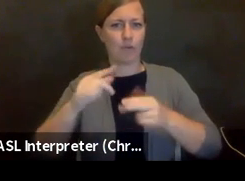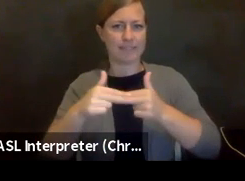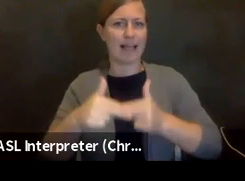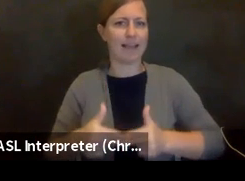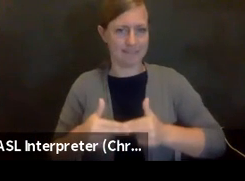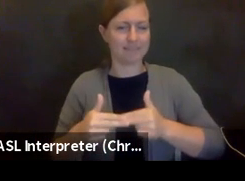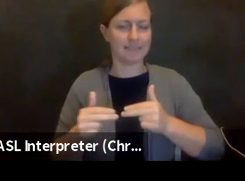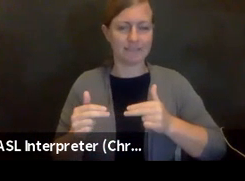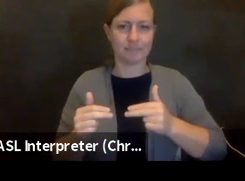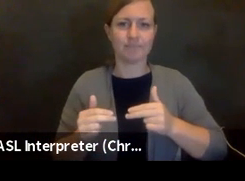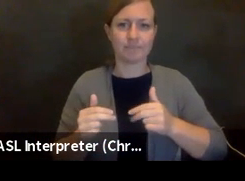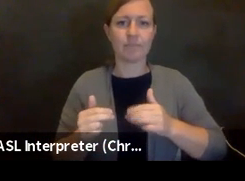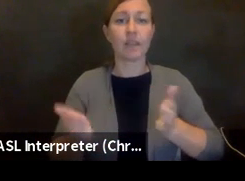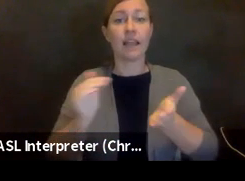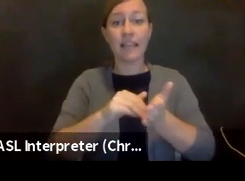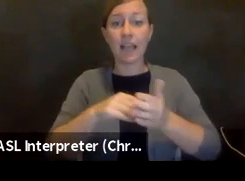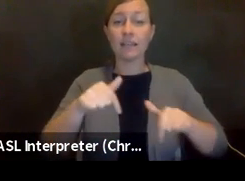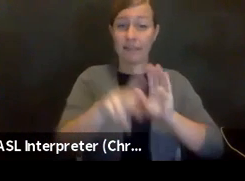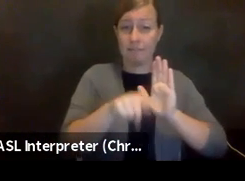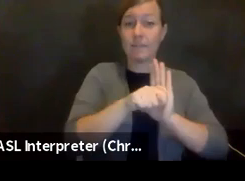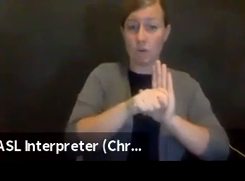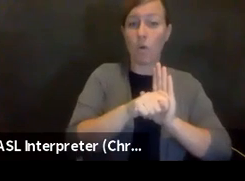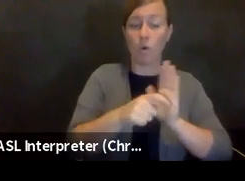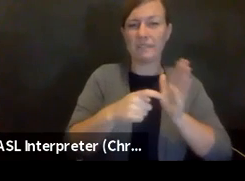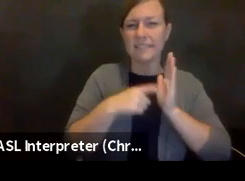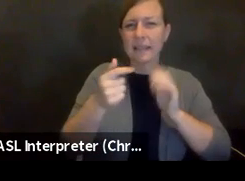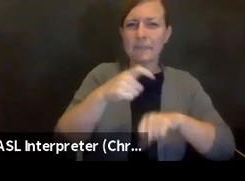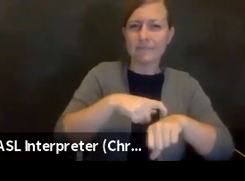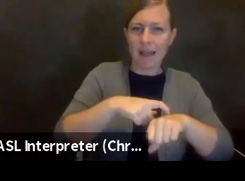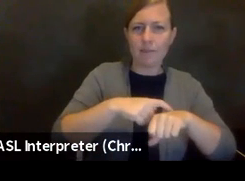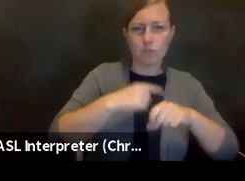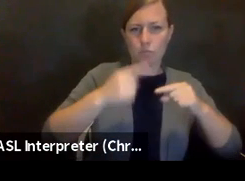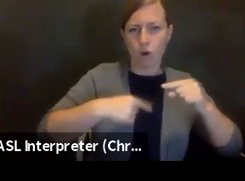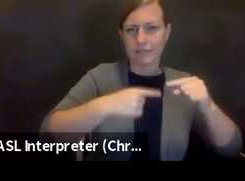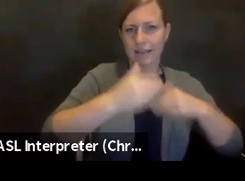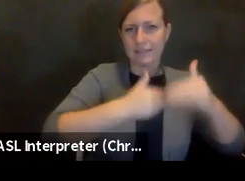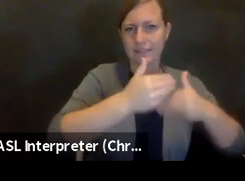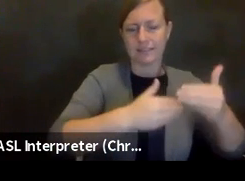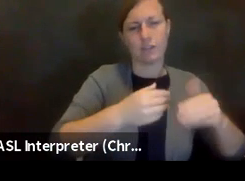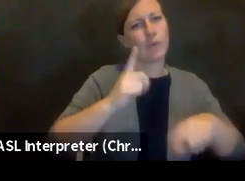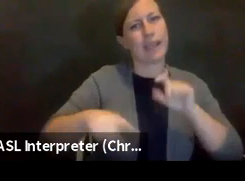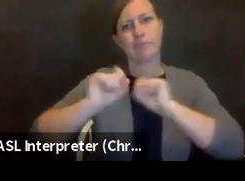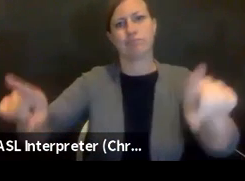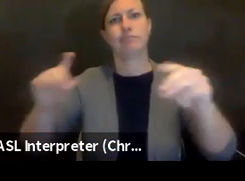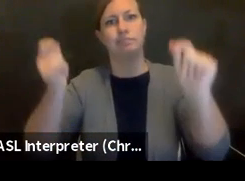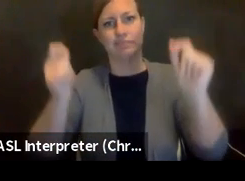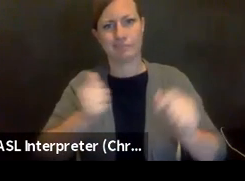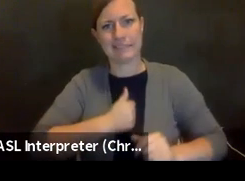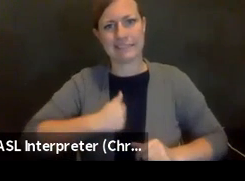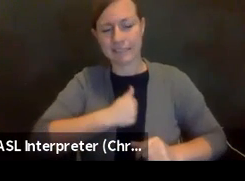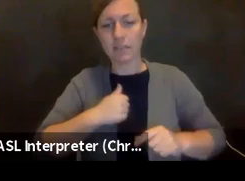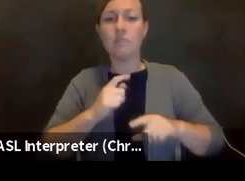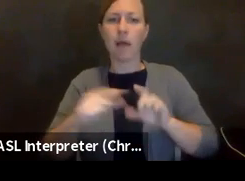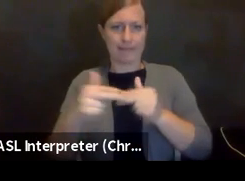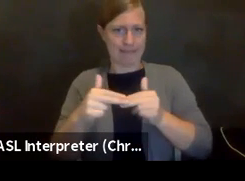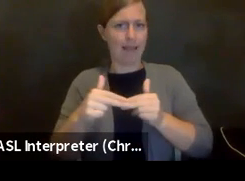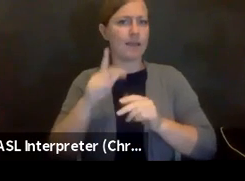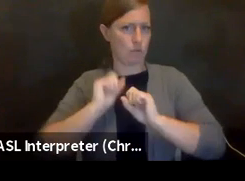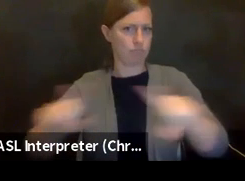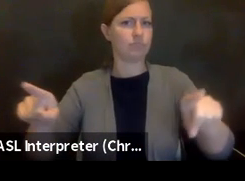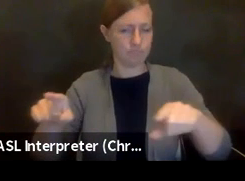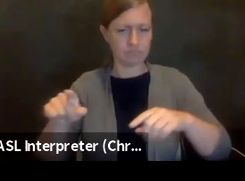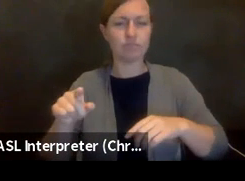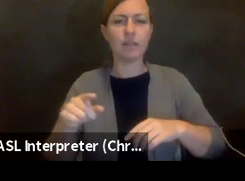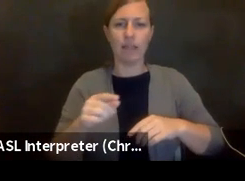Katherine Livick - ESD 112: Again, the video takes a little bit longer to process so we can't just send the video right after. Sorry about that. But we will get those videos to you so you can review.